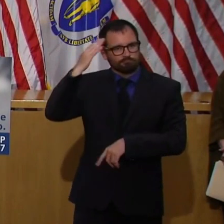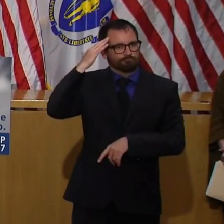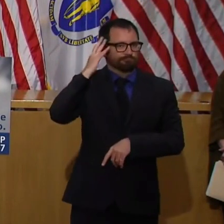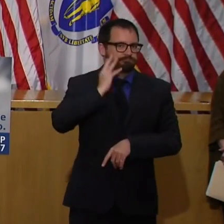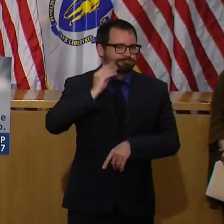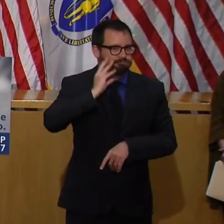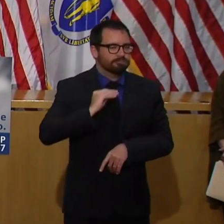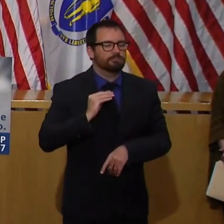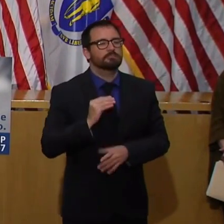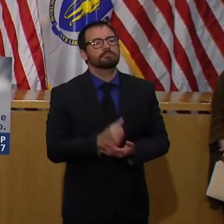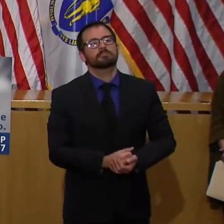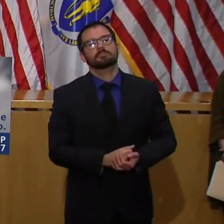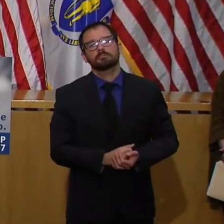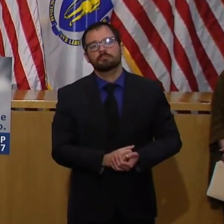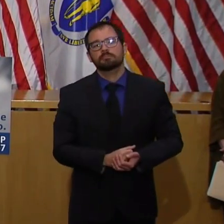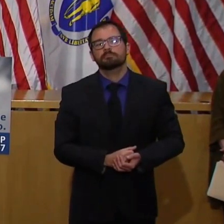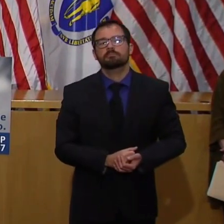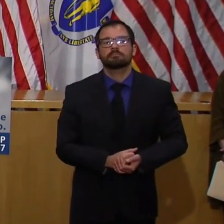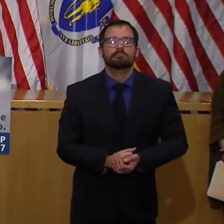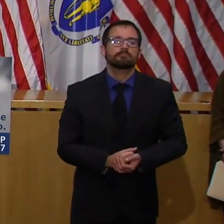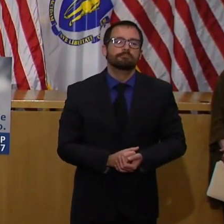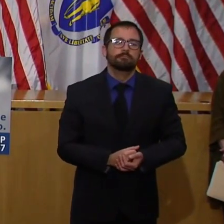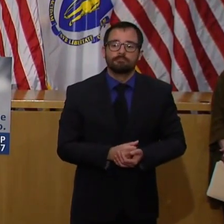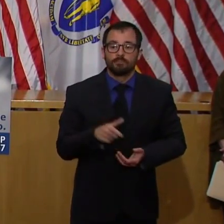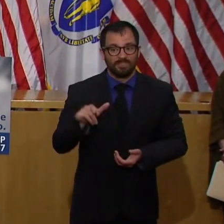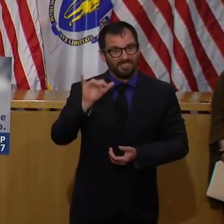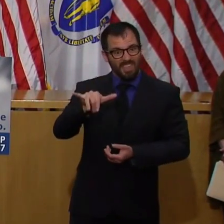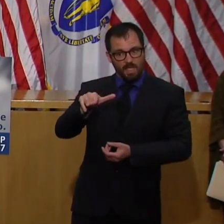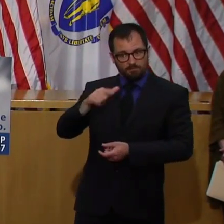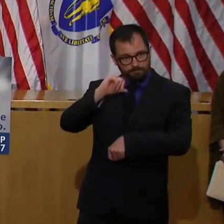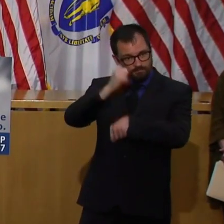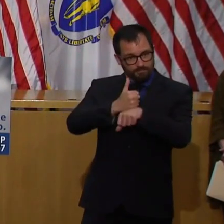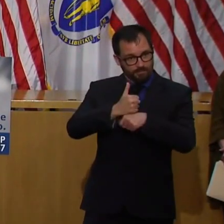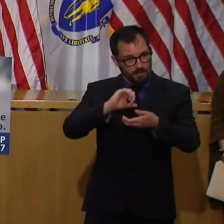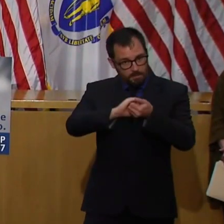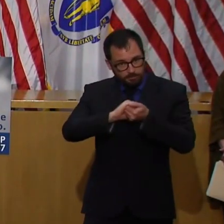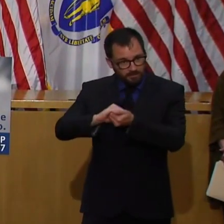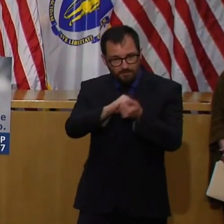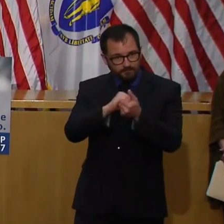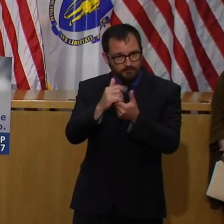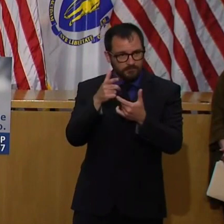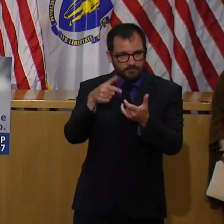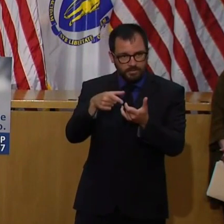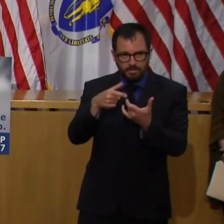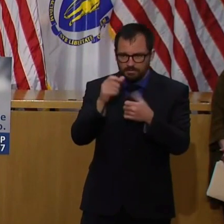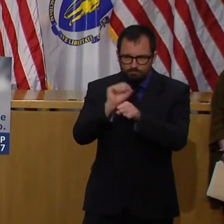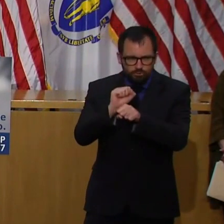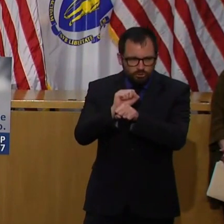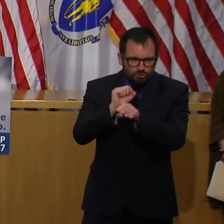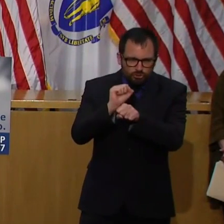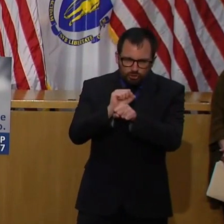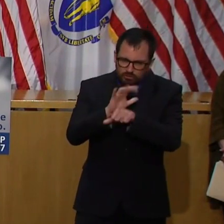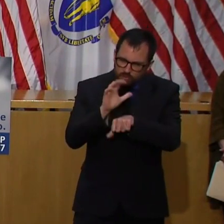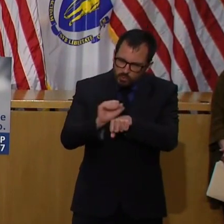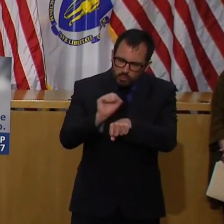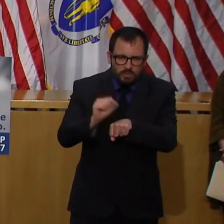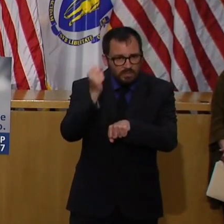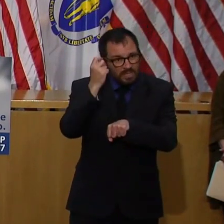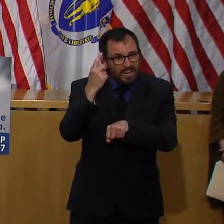THE DOCTORS SUPPORTING US WORKED ON FIGHTING EBOLA AND PROVEN THE MODEL CAN WORK IN PLACES WITH FAR MORE